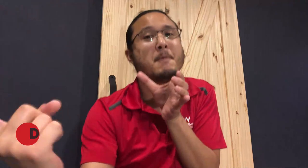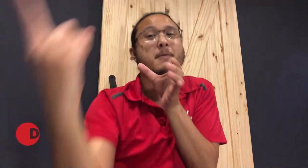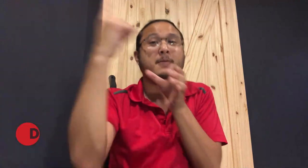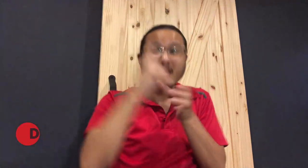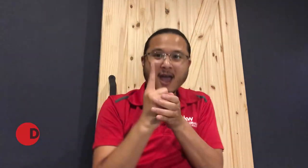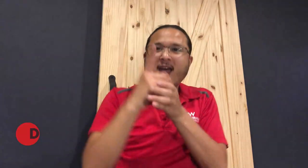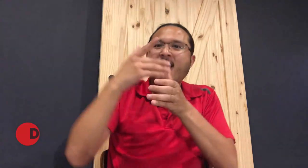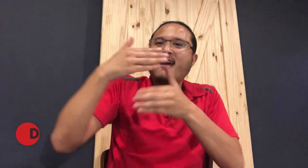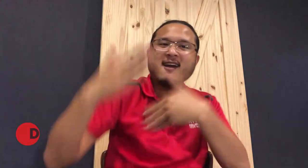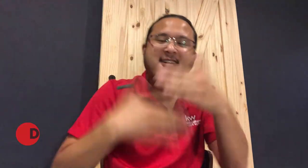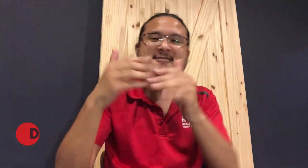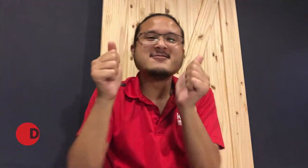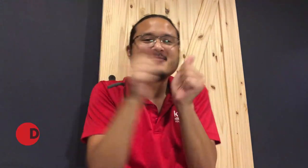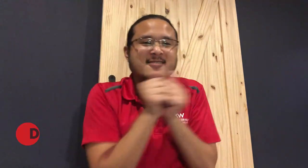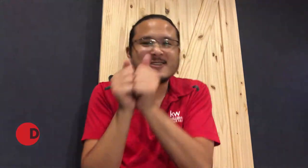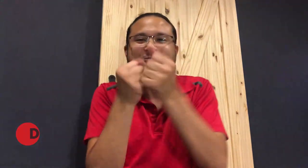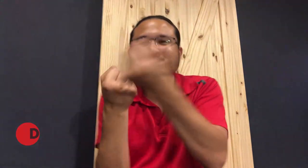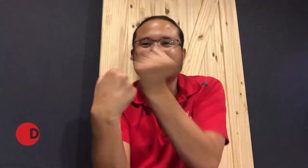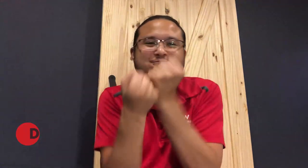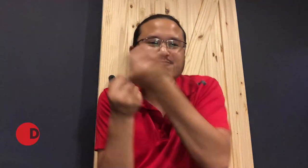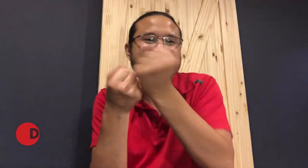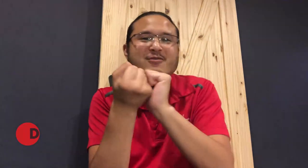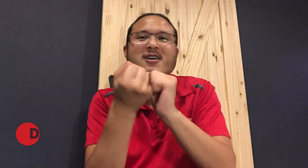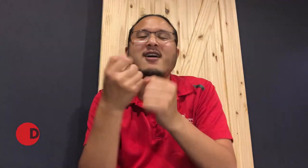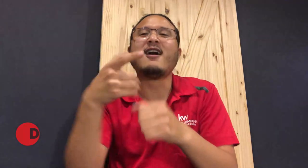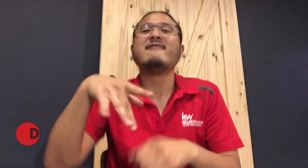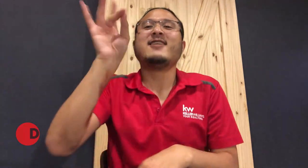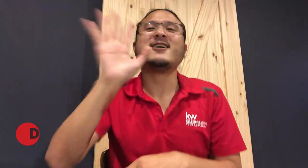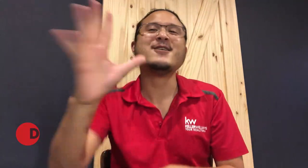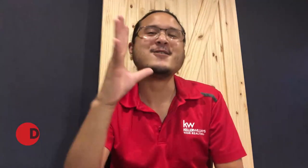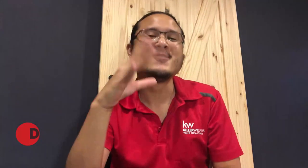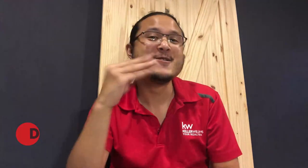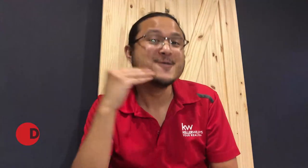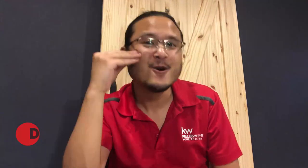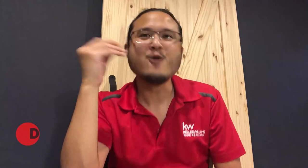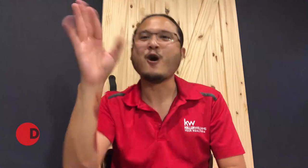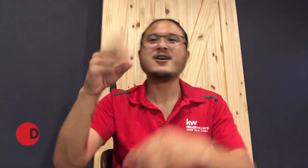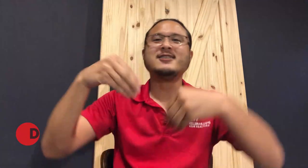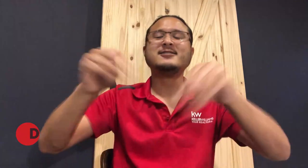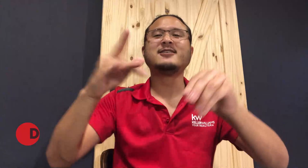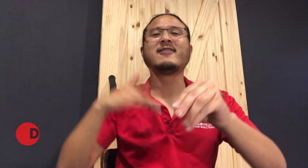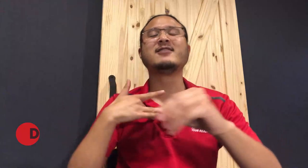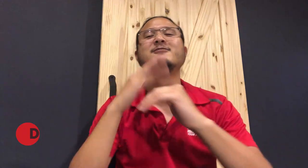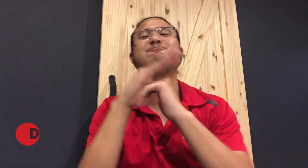Including them, being together and supporting them in finding or selling their home